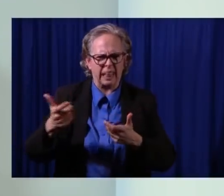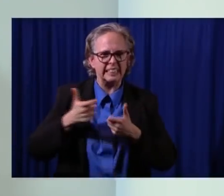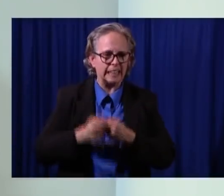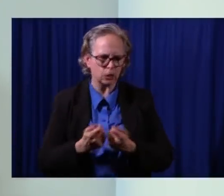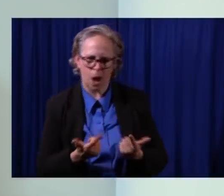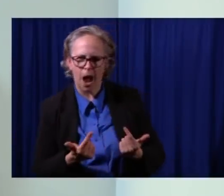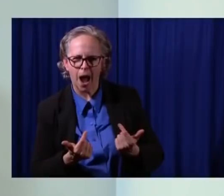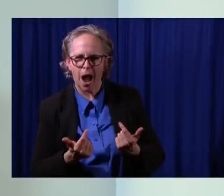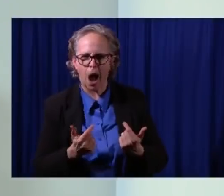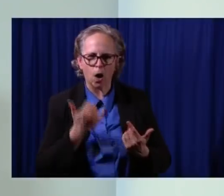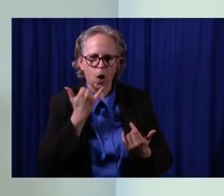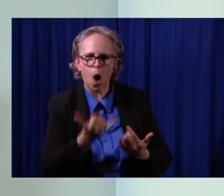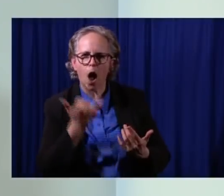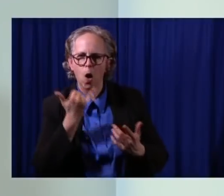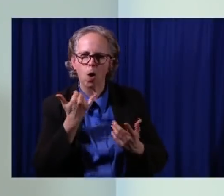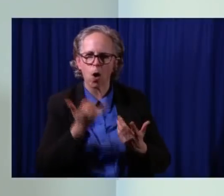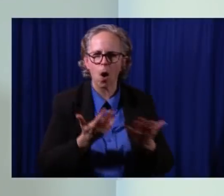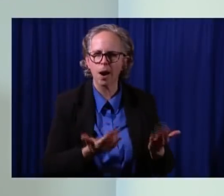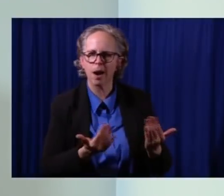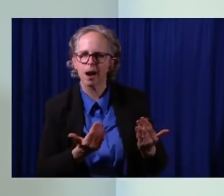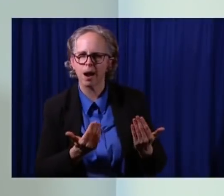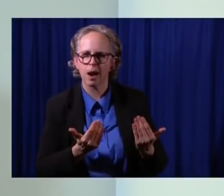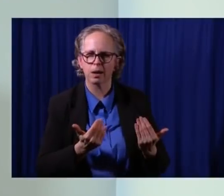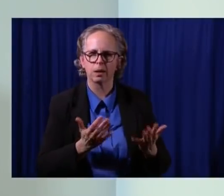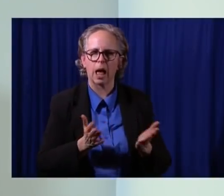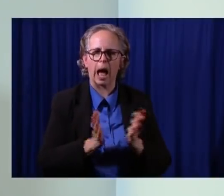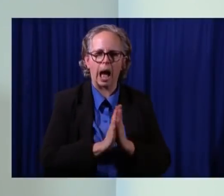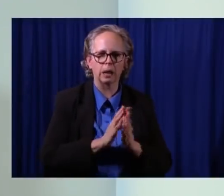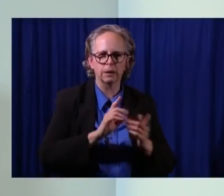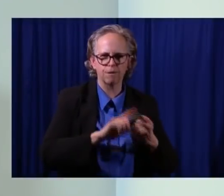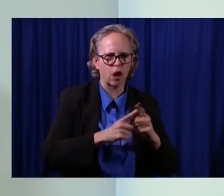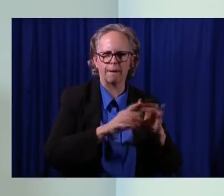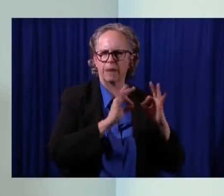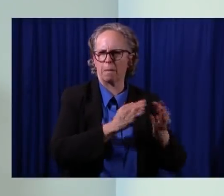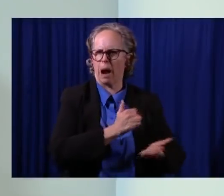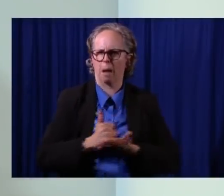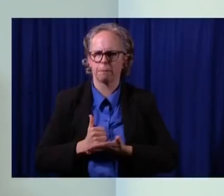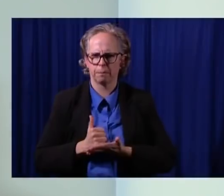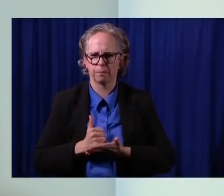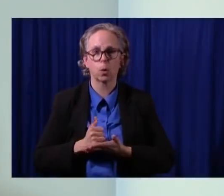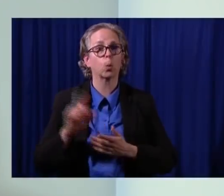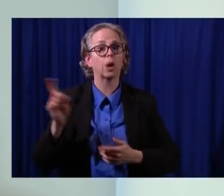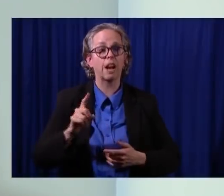KNOW THIS IS OUT THERE, BE SKEPTICAL ON BE SUSPICIOUS, IF